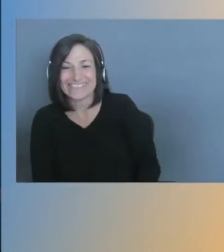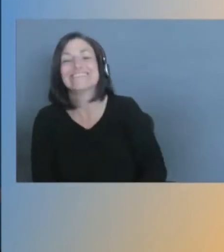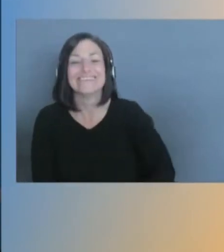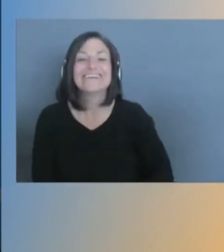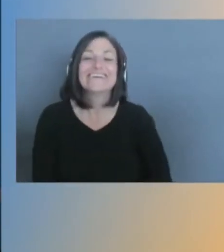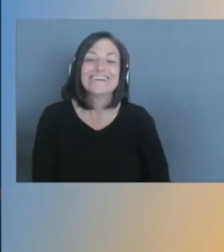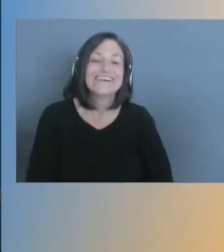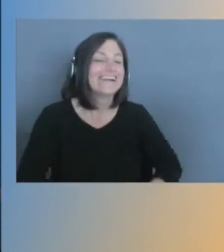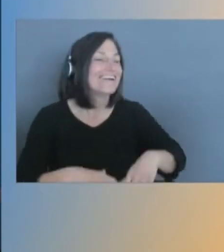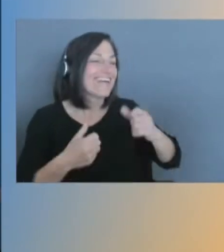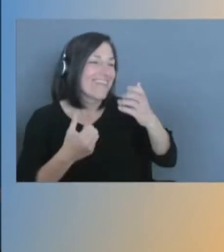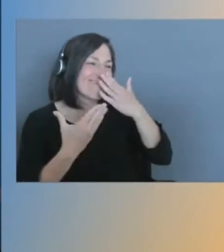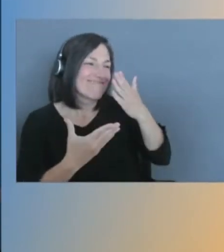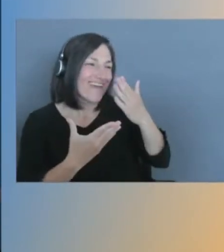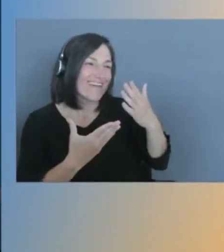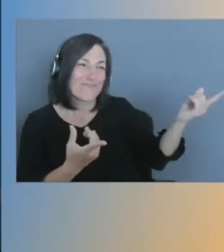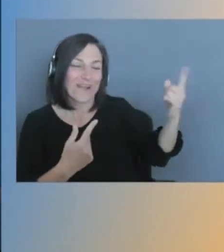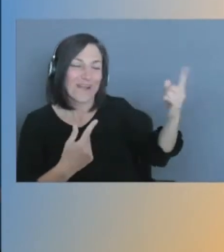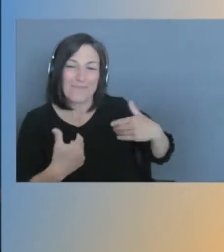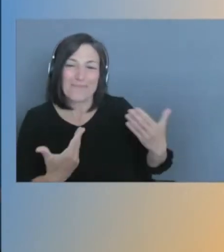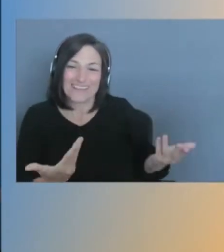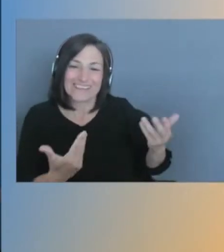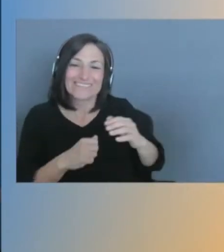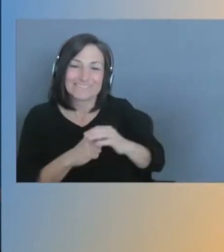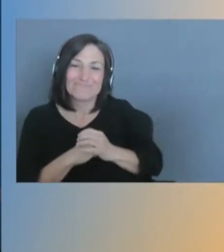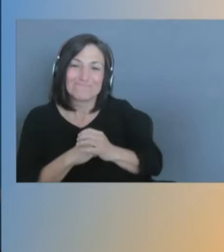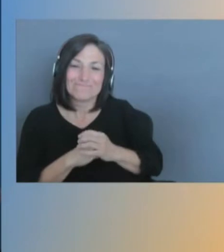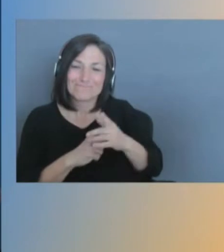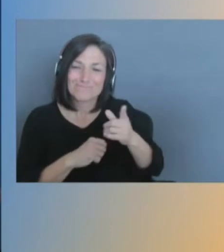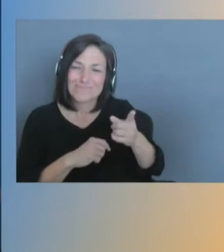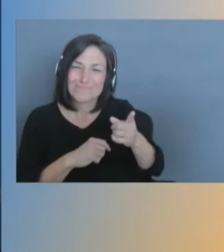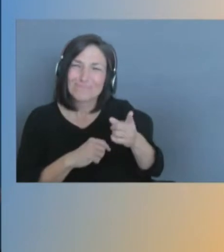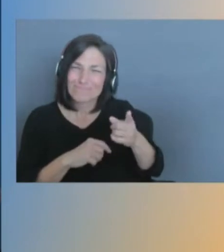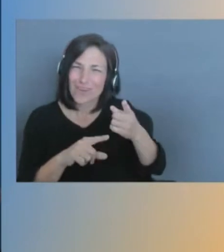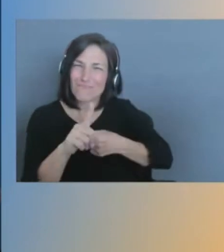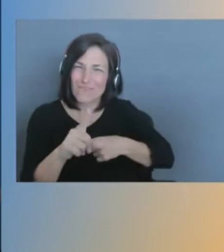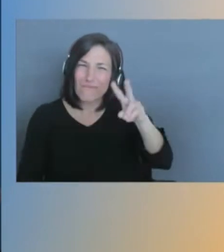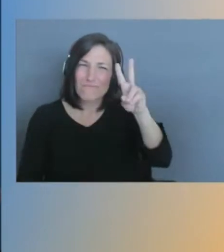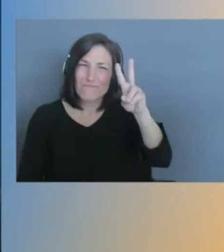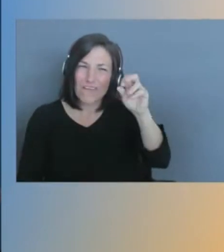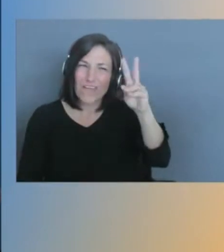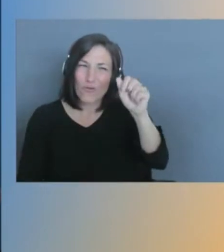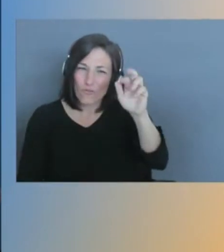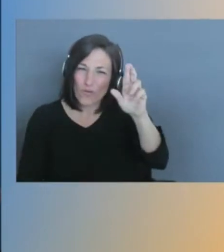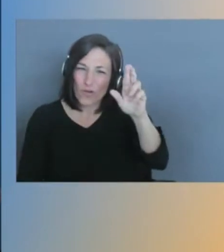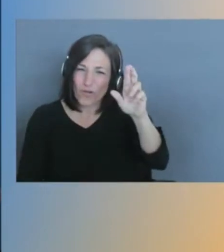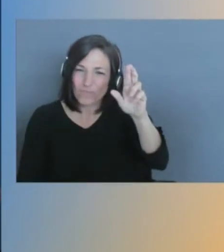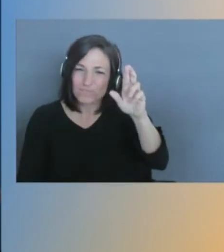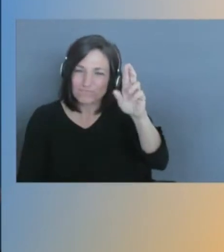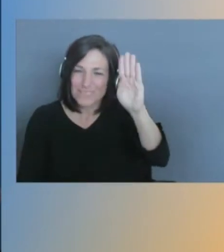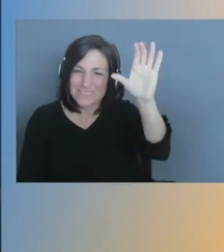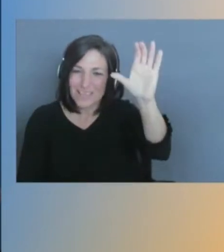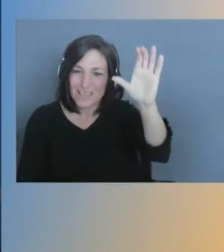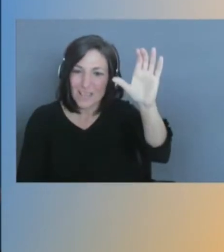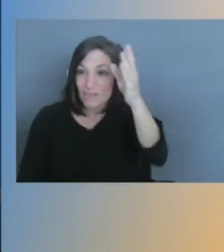Thanks for coming down from Vancouver today. Sorry. We're in Seattle for those who don't know.